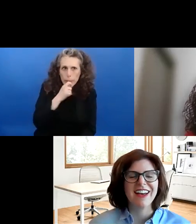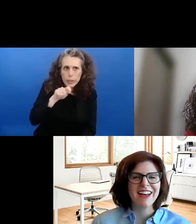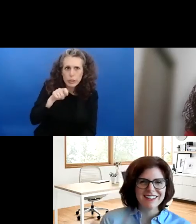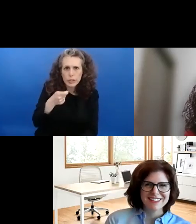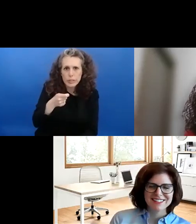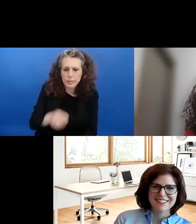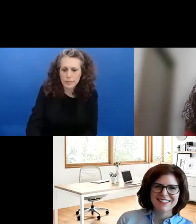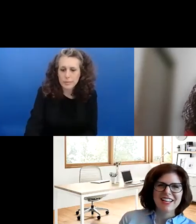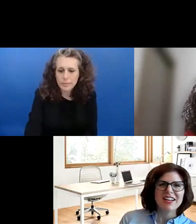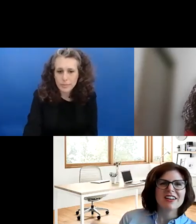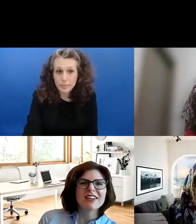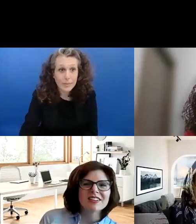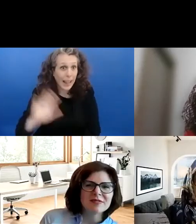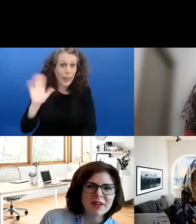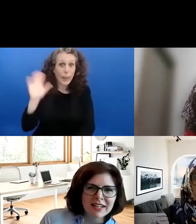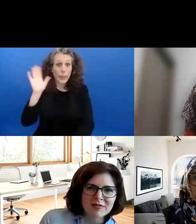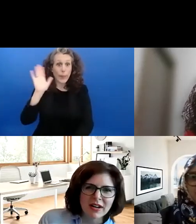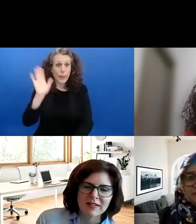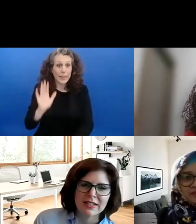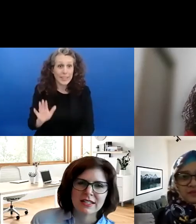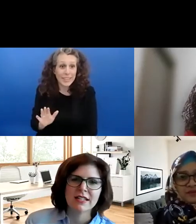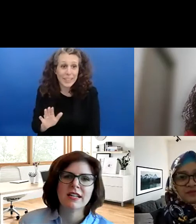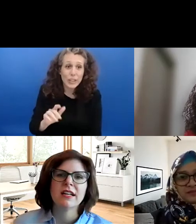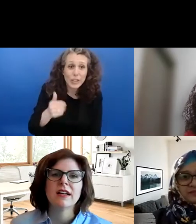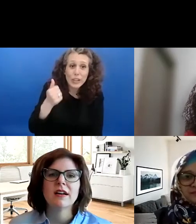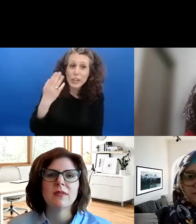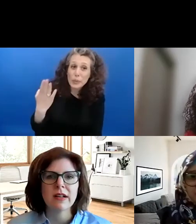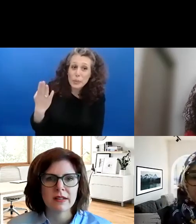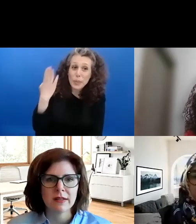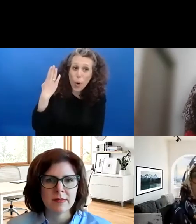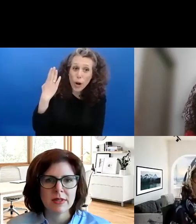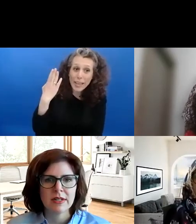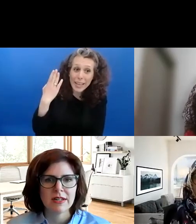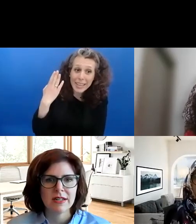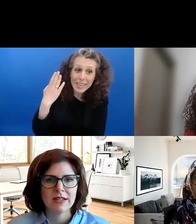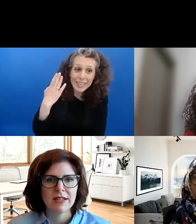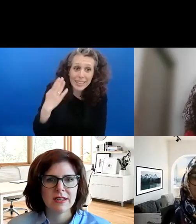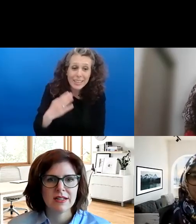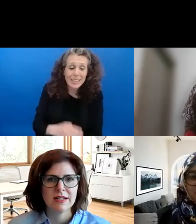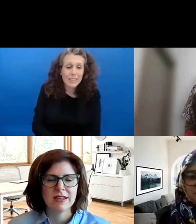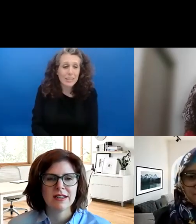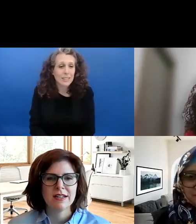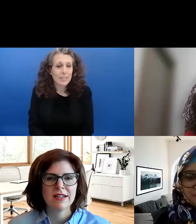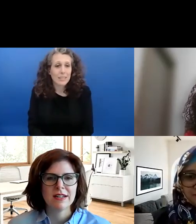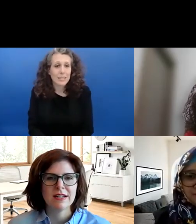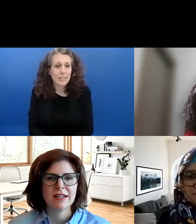hello good morning muhammad well oh no i was i was not included as a panelist